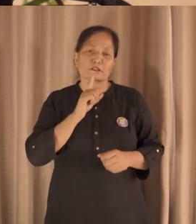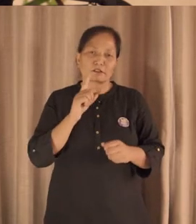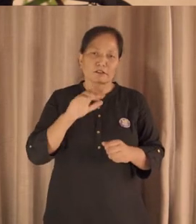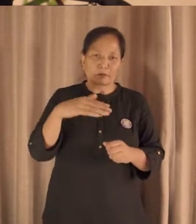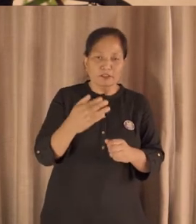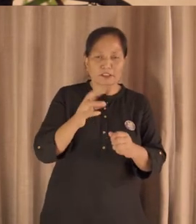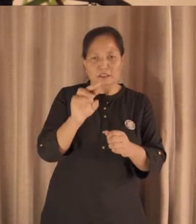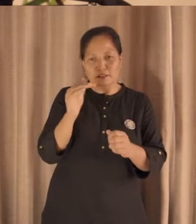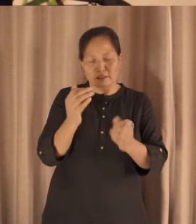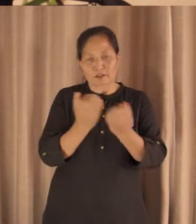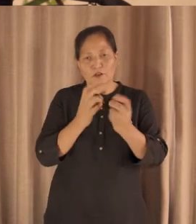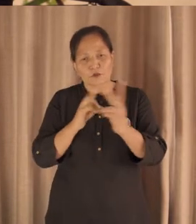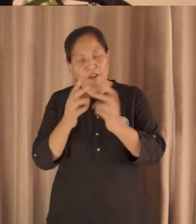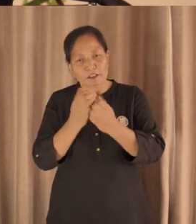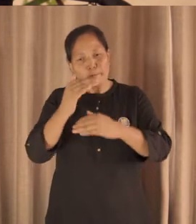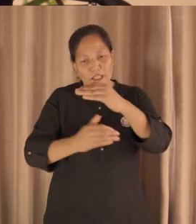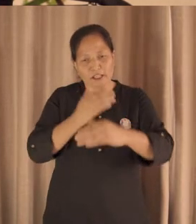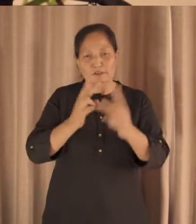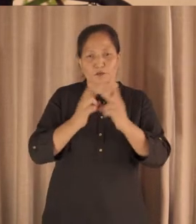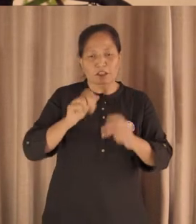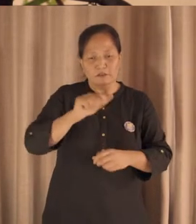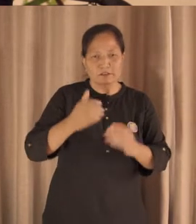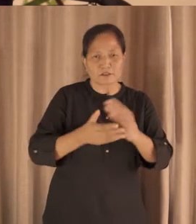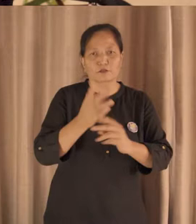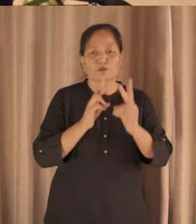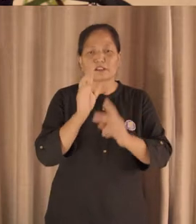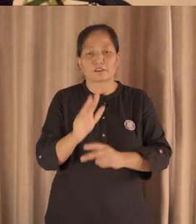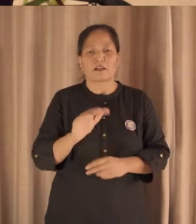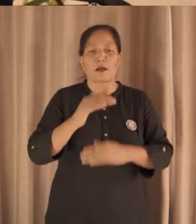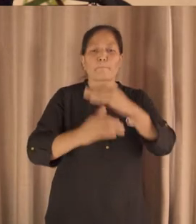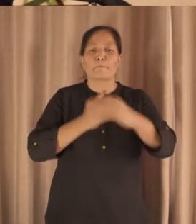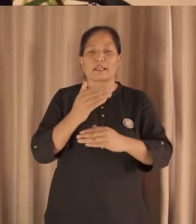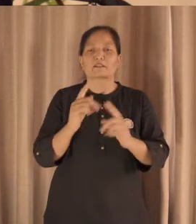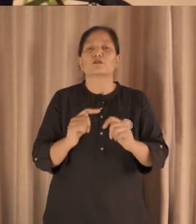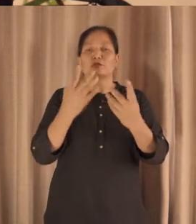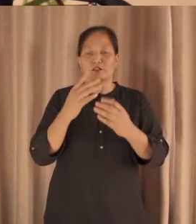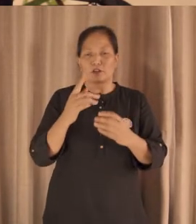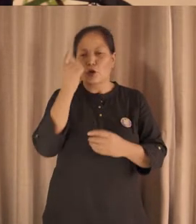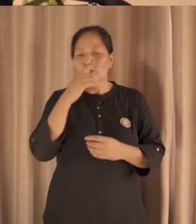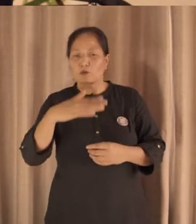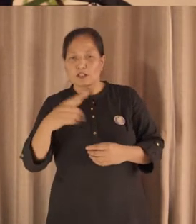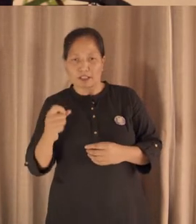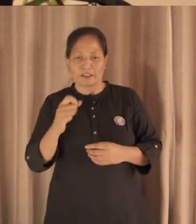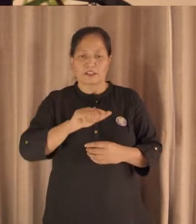one day and once knowledge is lost, it is difficult to revive as we do not have a proper